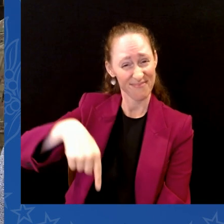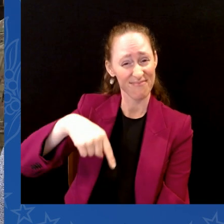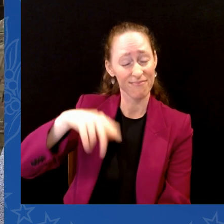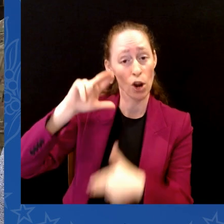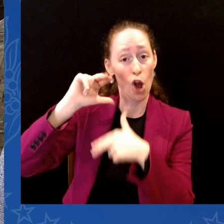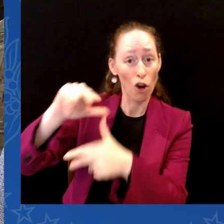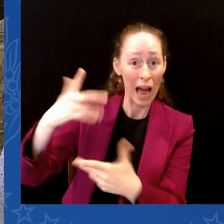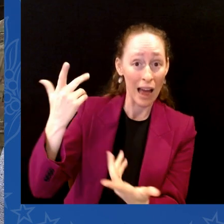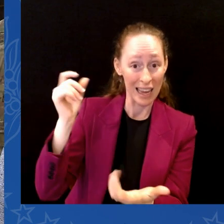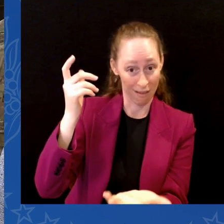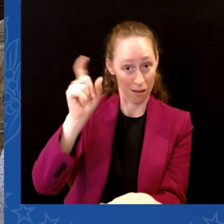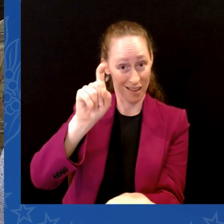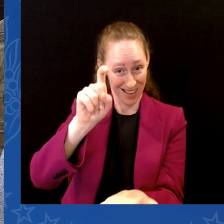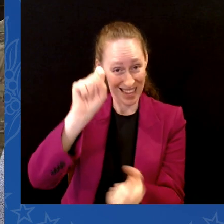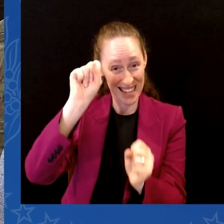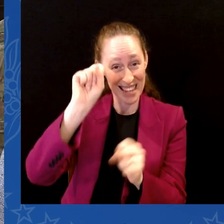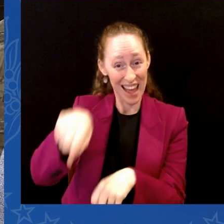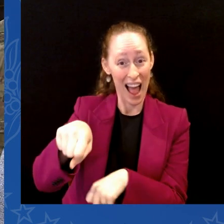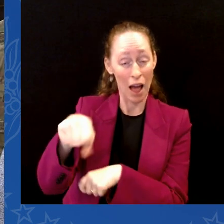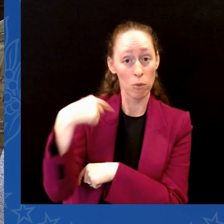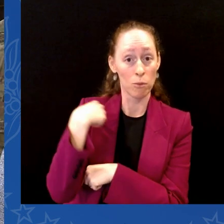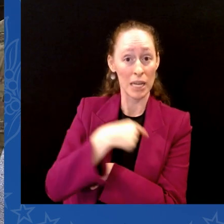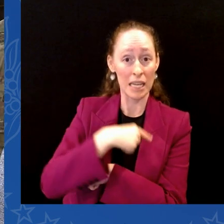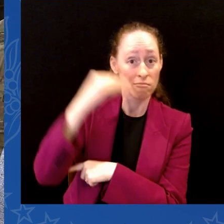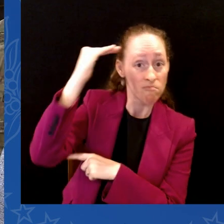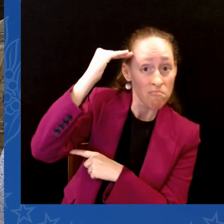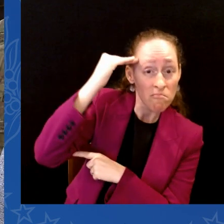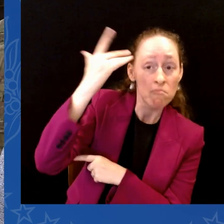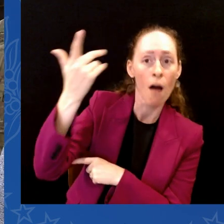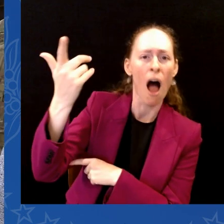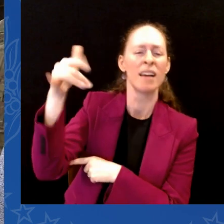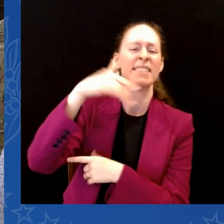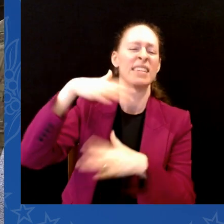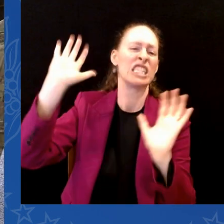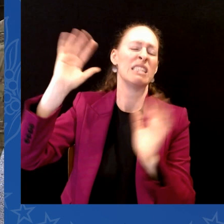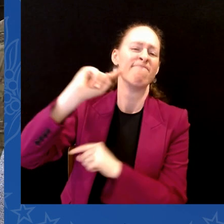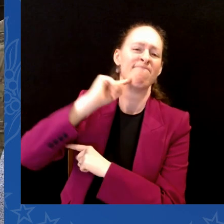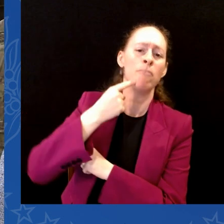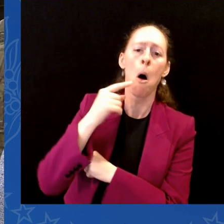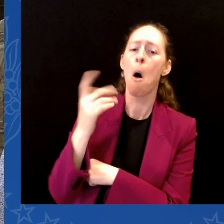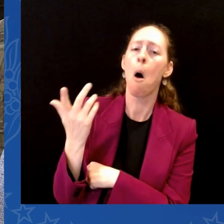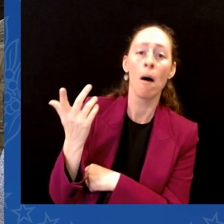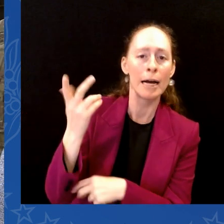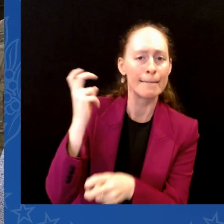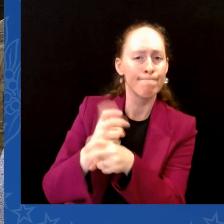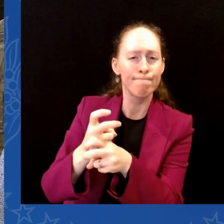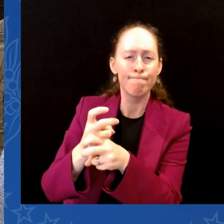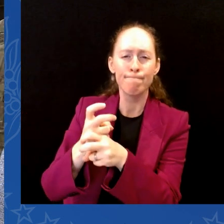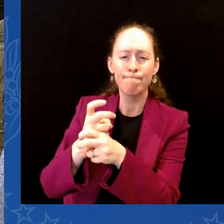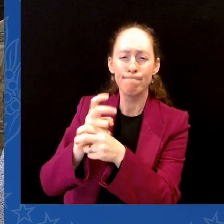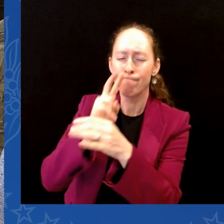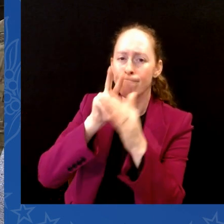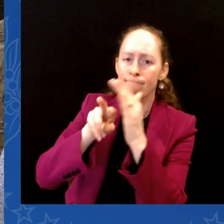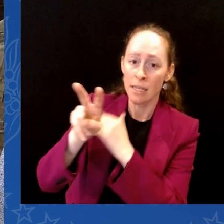Oftentimes, it doesn't necessarily get to that level. This was this was the full Monty. I mean, the storm surge that you saw through here